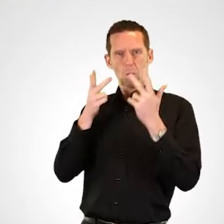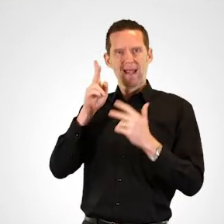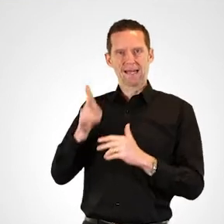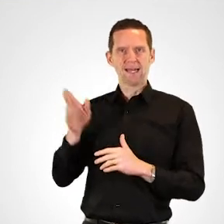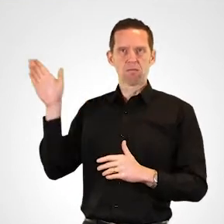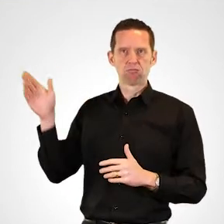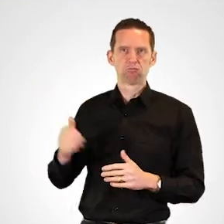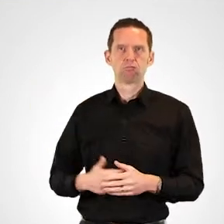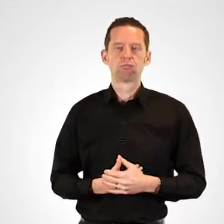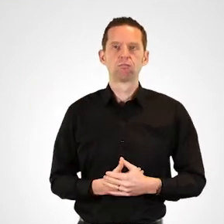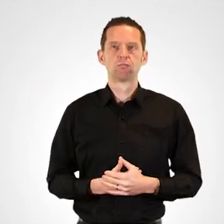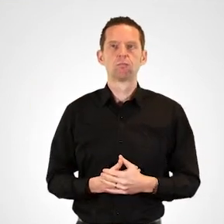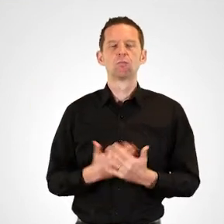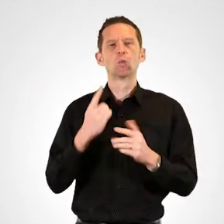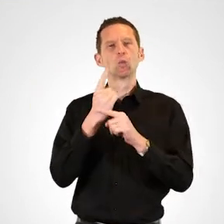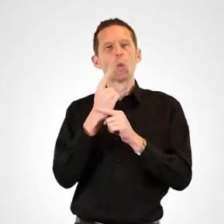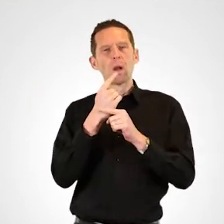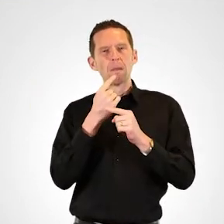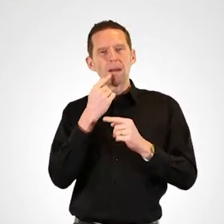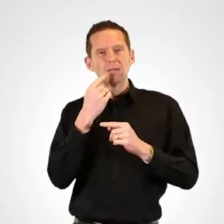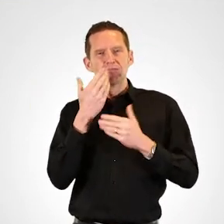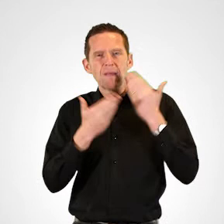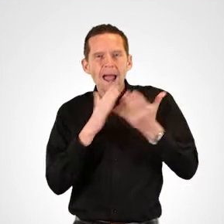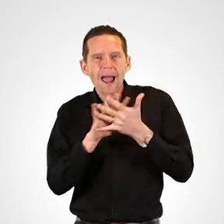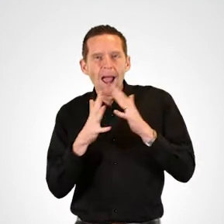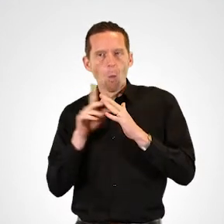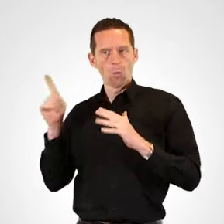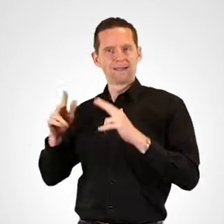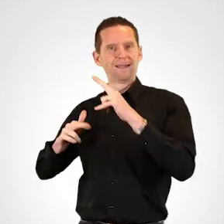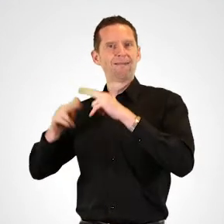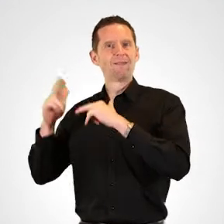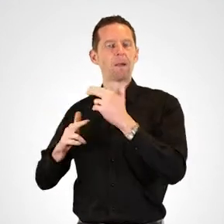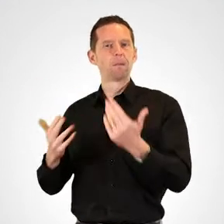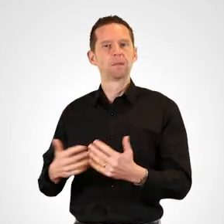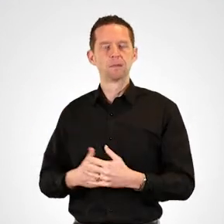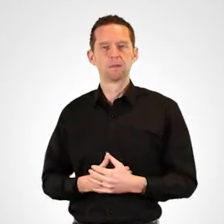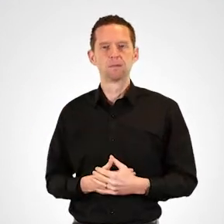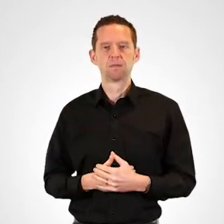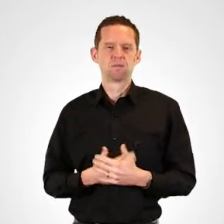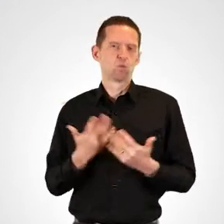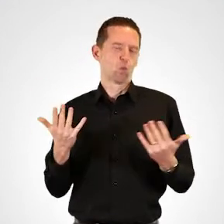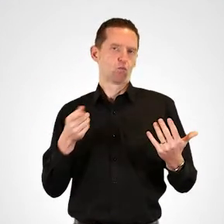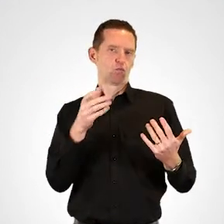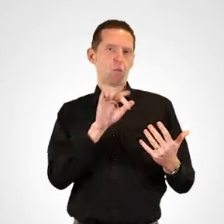because talking about how it develops. And so, again, it shouldn't come as any surprise